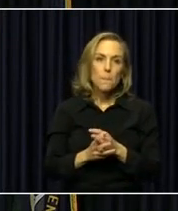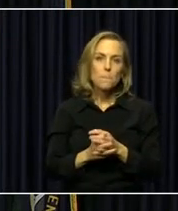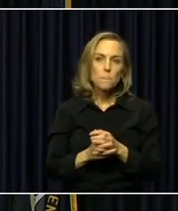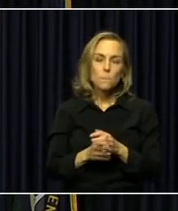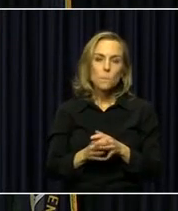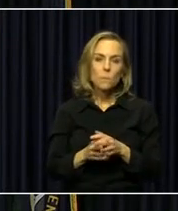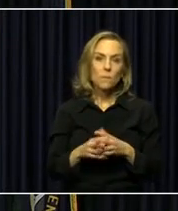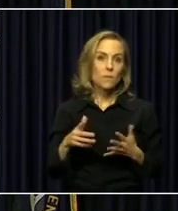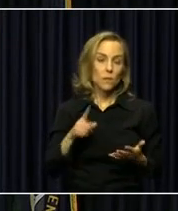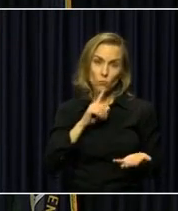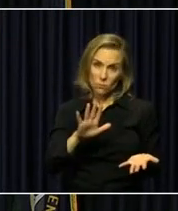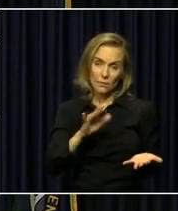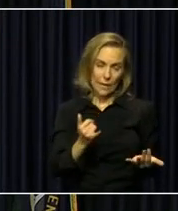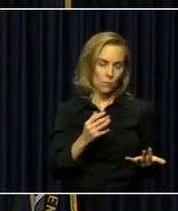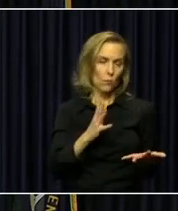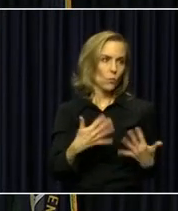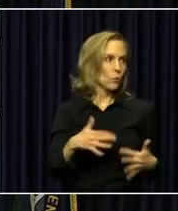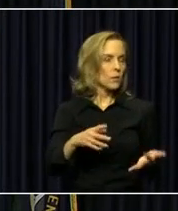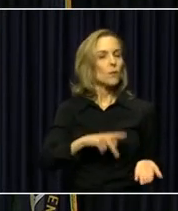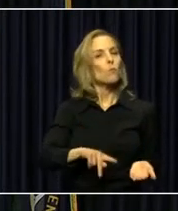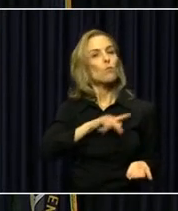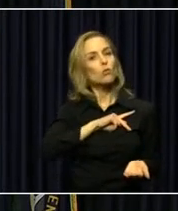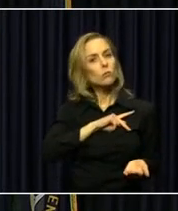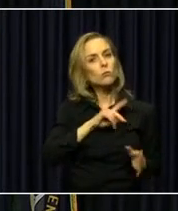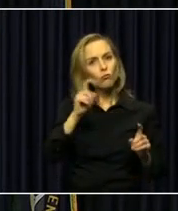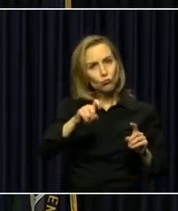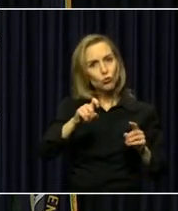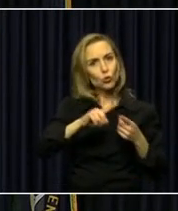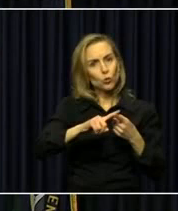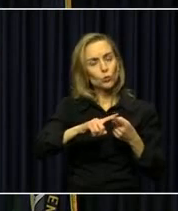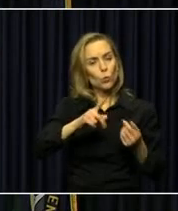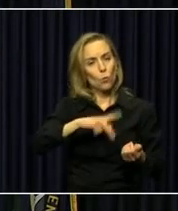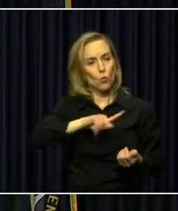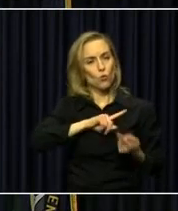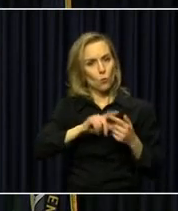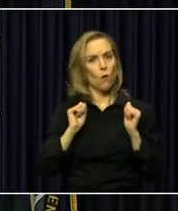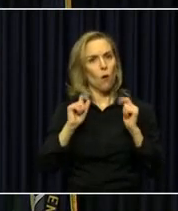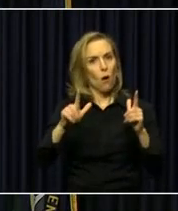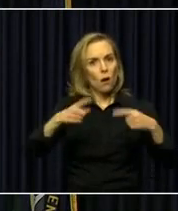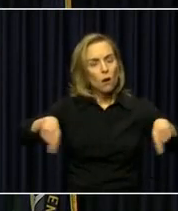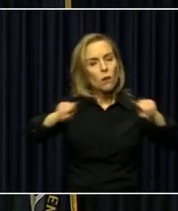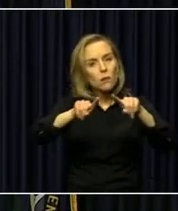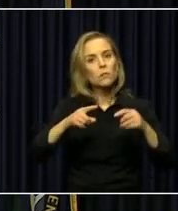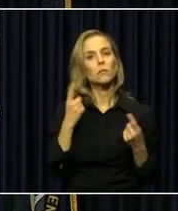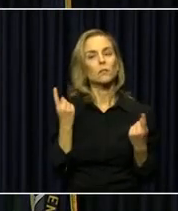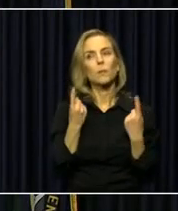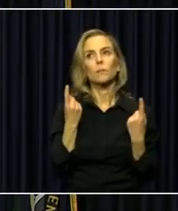VOLUNTEERED TO GO INTO PLACES TO HELP SUPPORT STAFF WHEN THEY GET